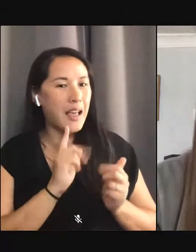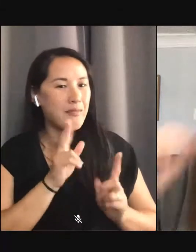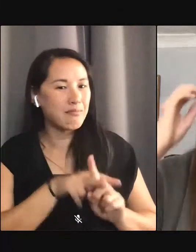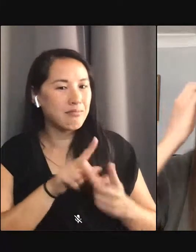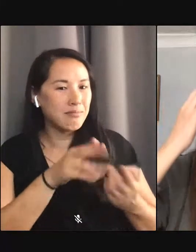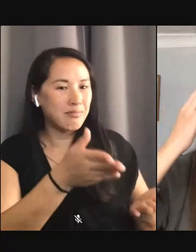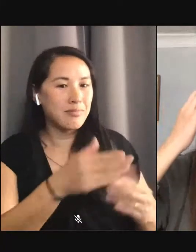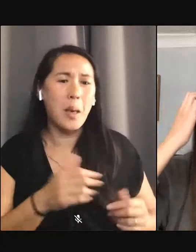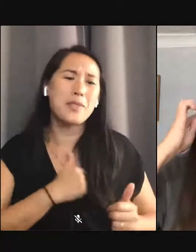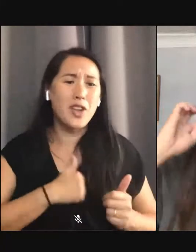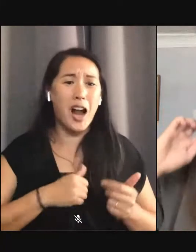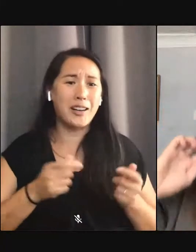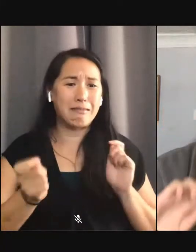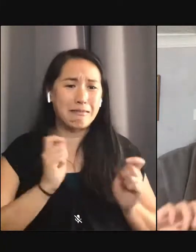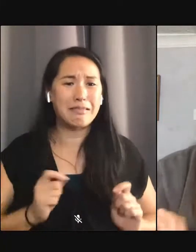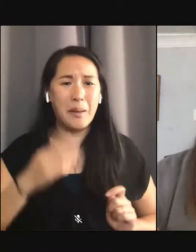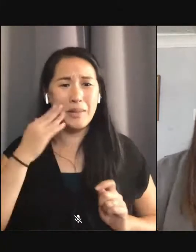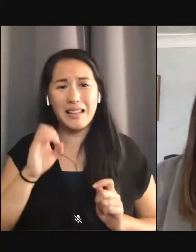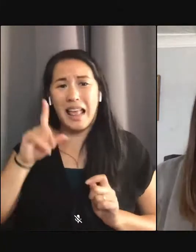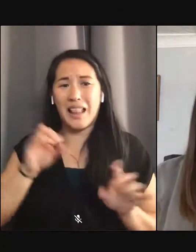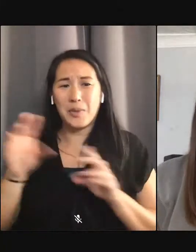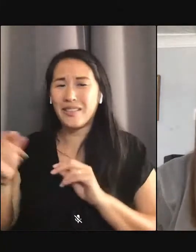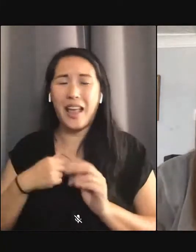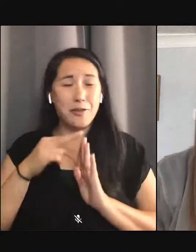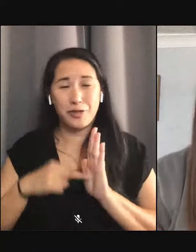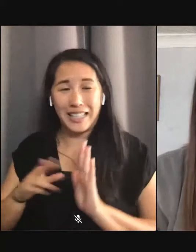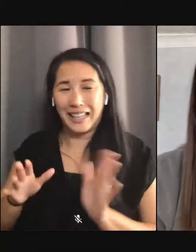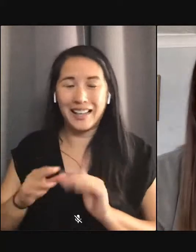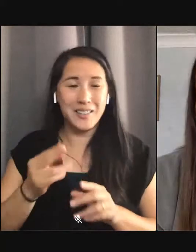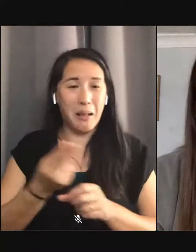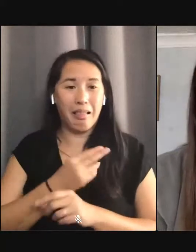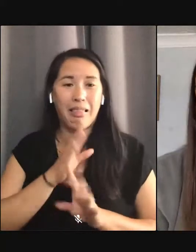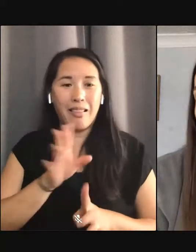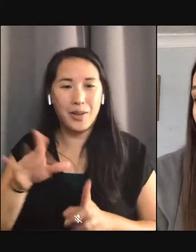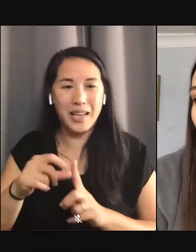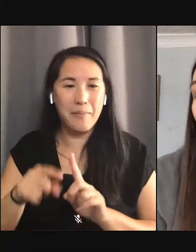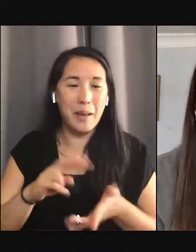to change it up a little bit just because ella was leaving no worries yeah um i miss her already but